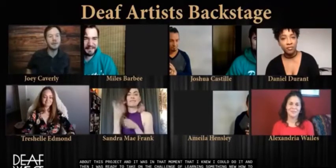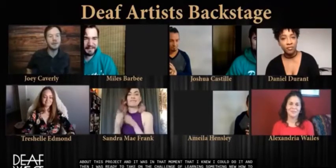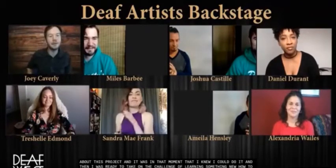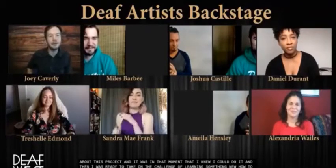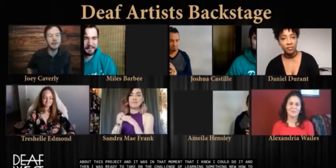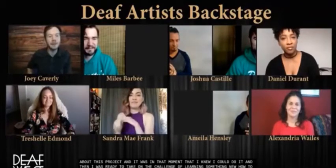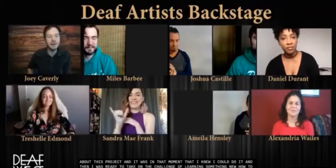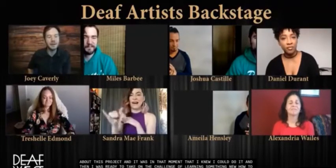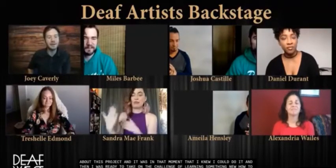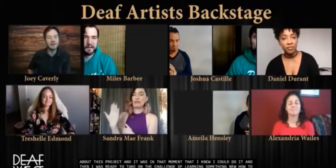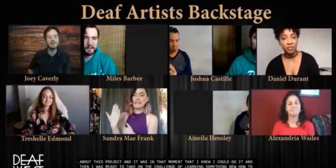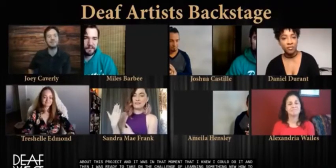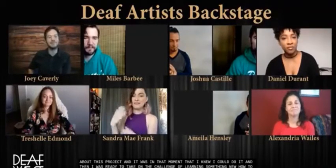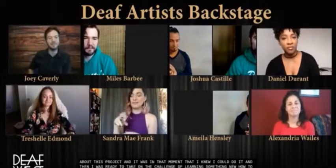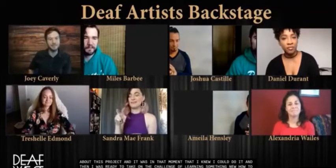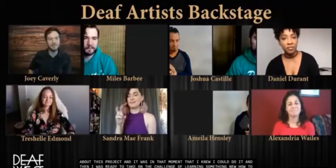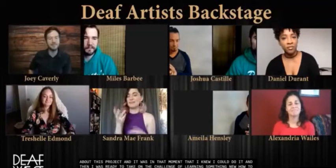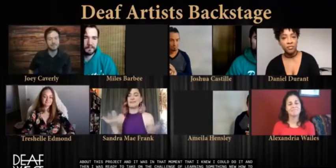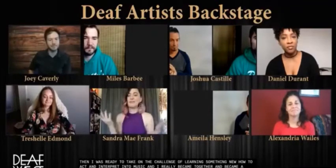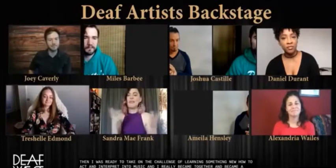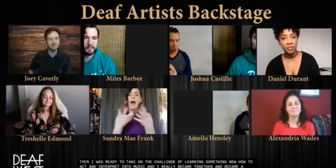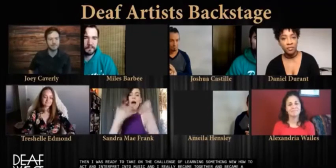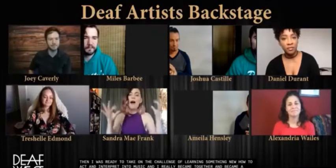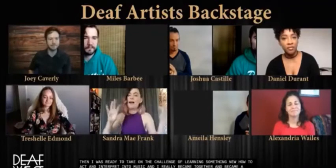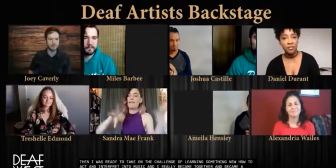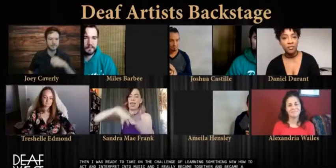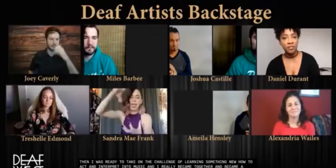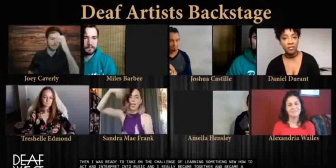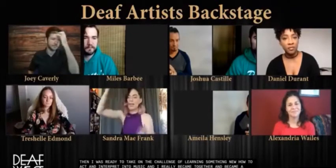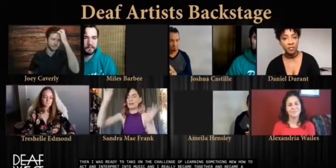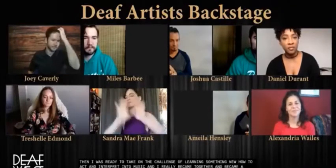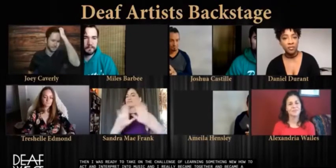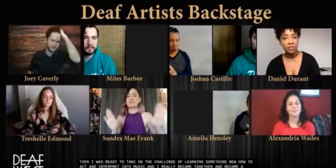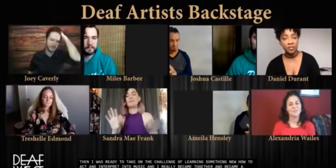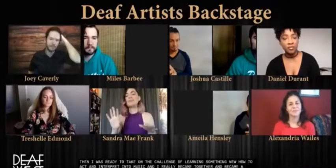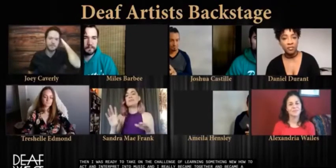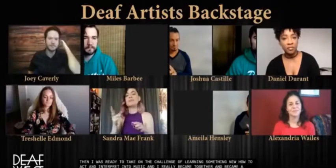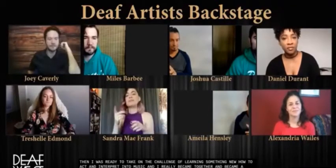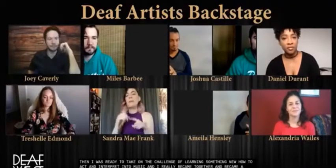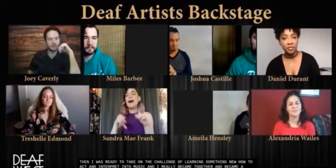Sandra: So, for me the day we first got there my cat had passed and I was in a very